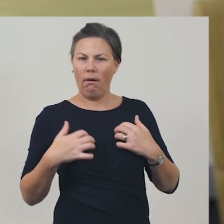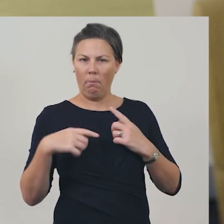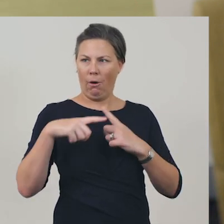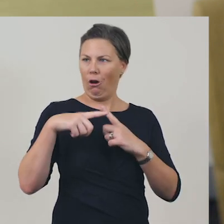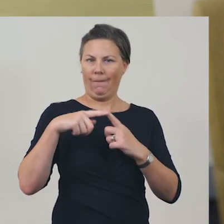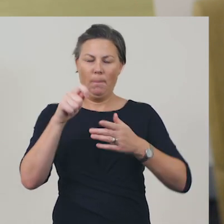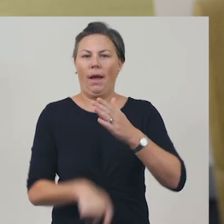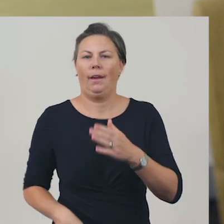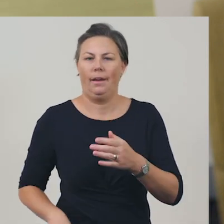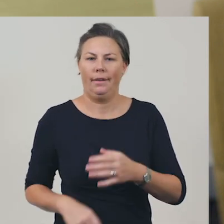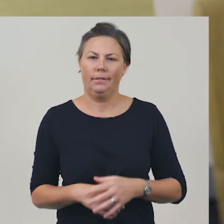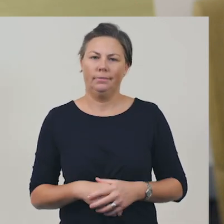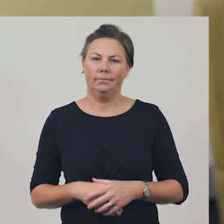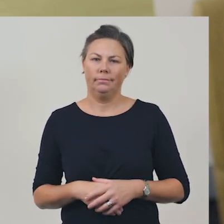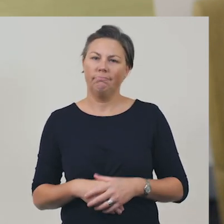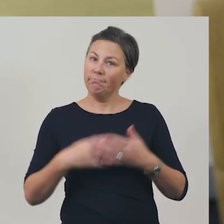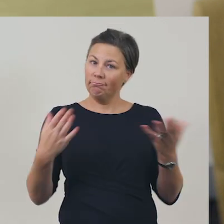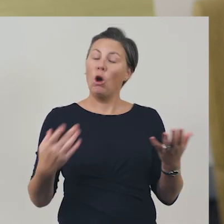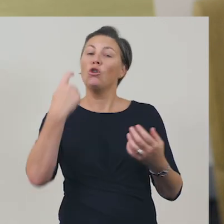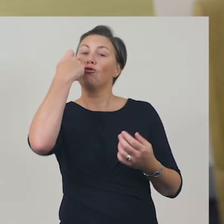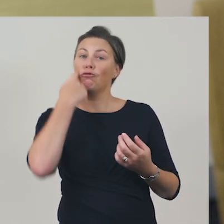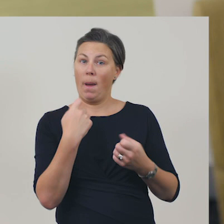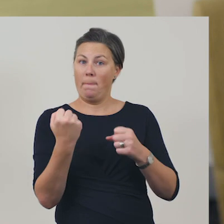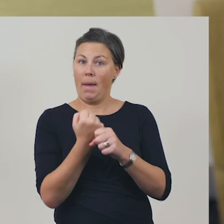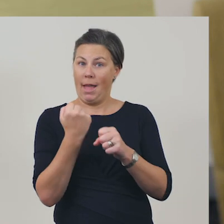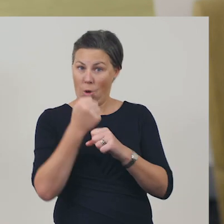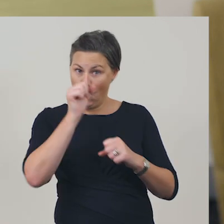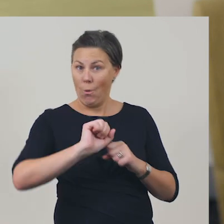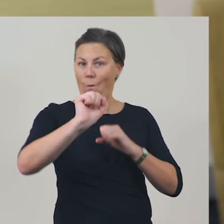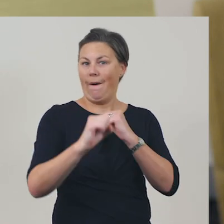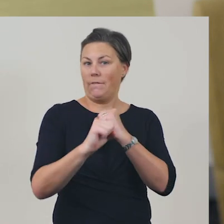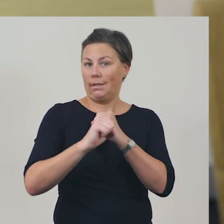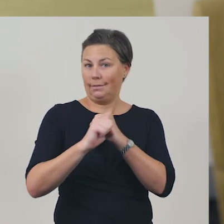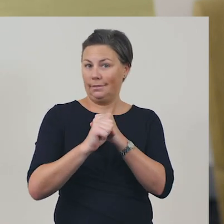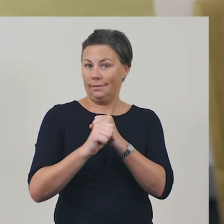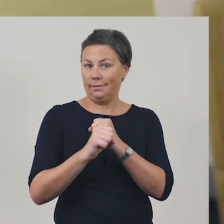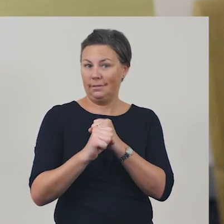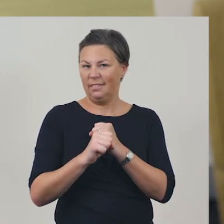Now, try creating a new advertisement for a product that you have in your home.